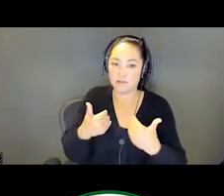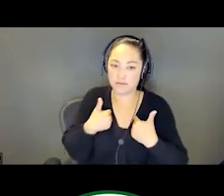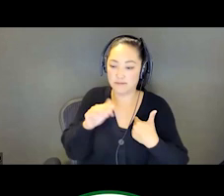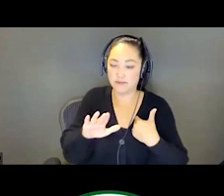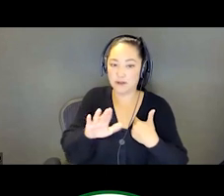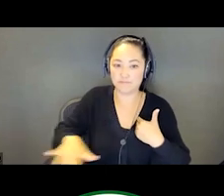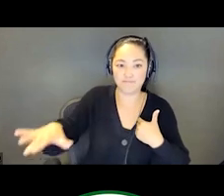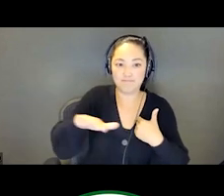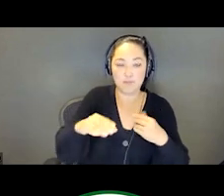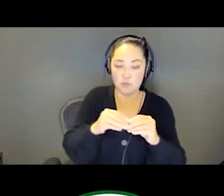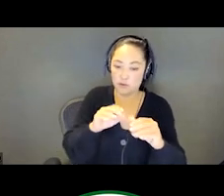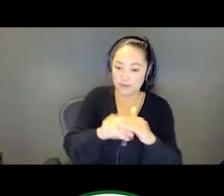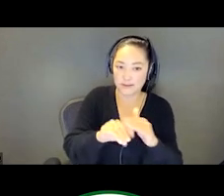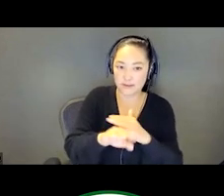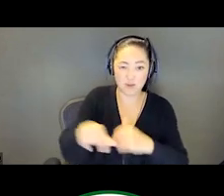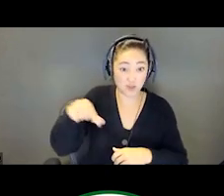people that know them.